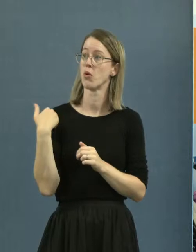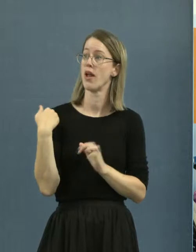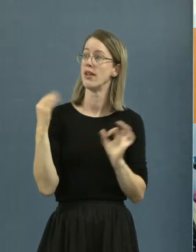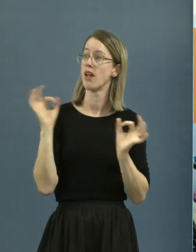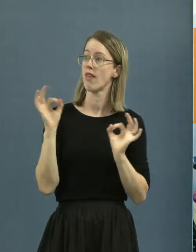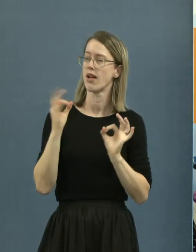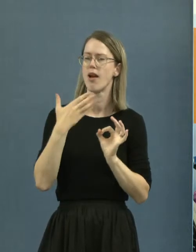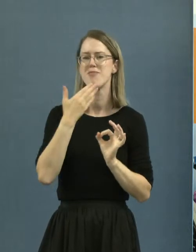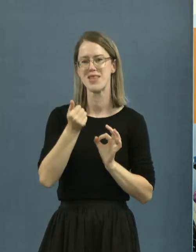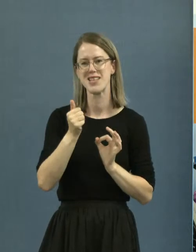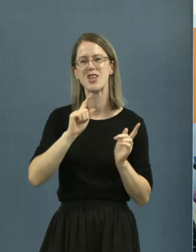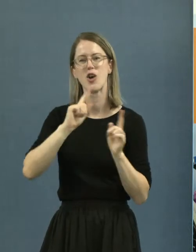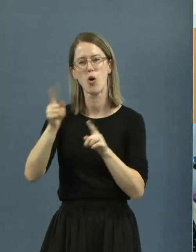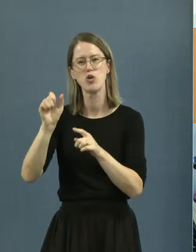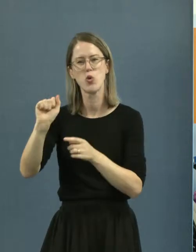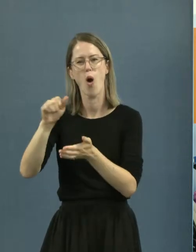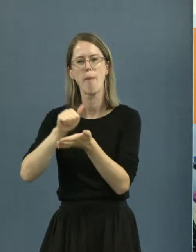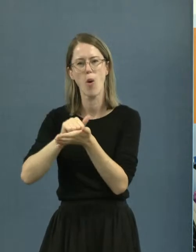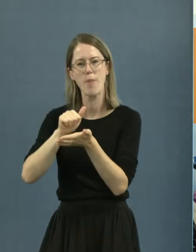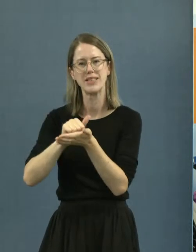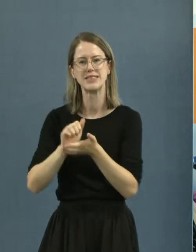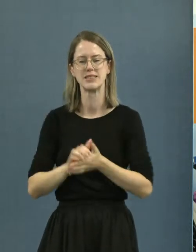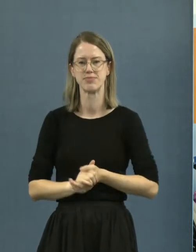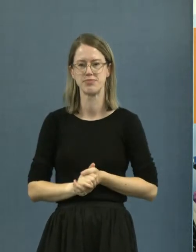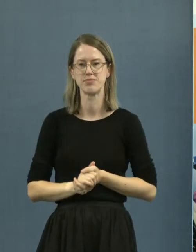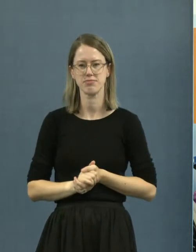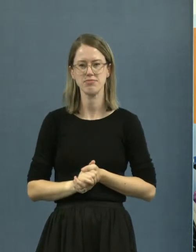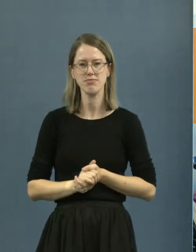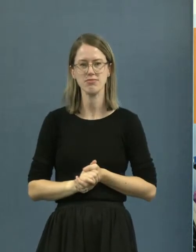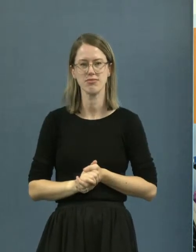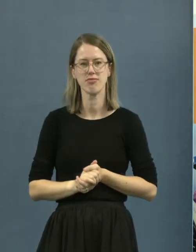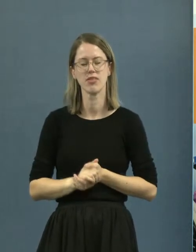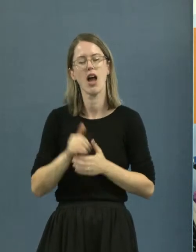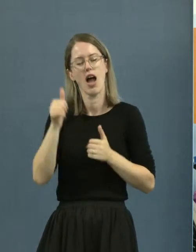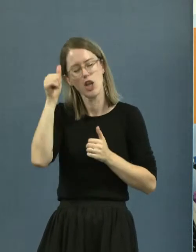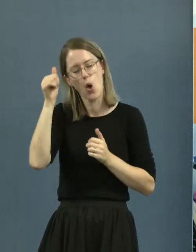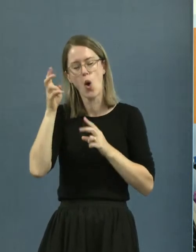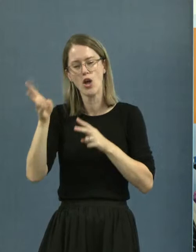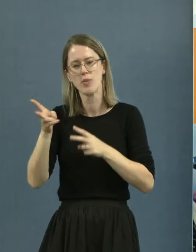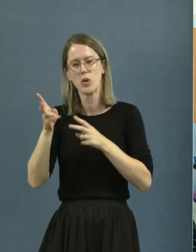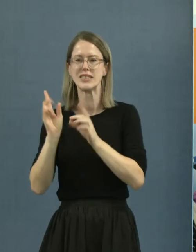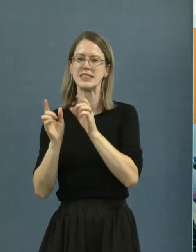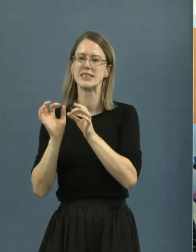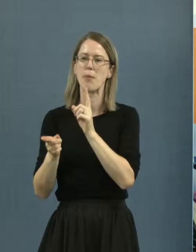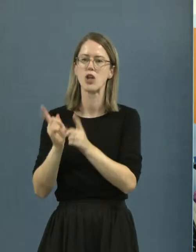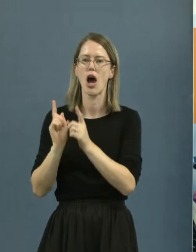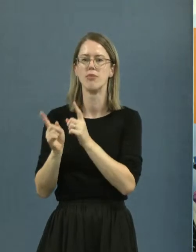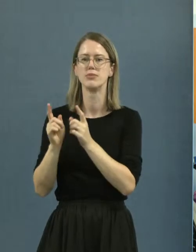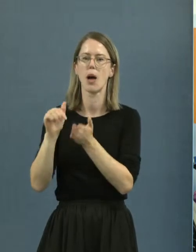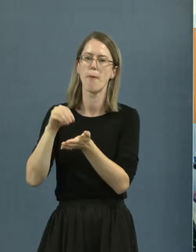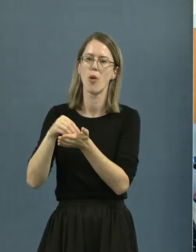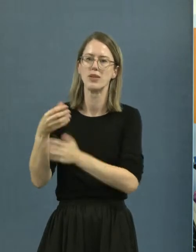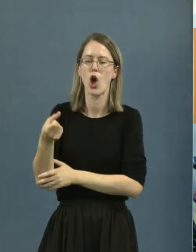contacted, please turn up for your appointment. It has been necessary for hospitals to